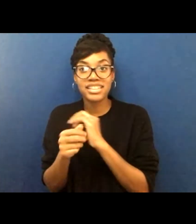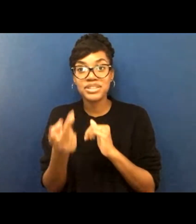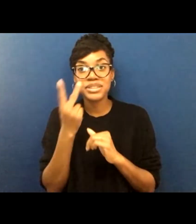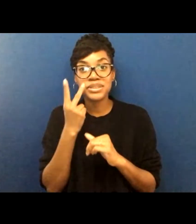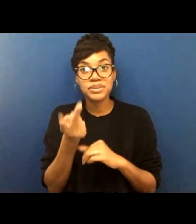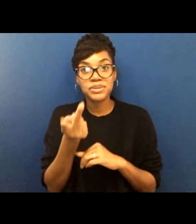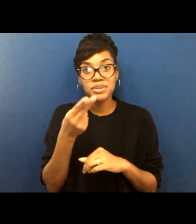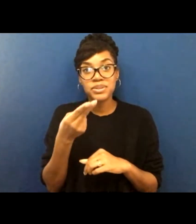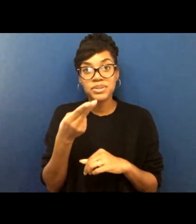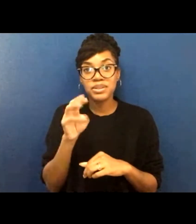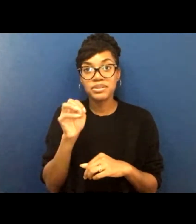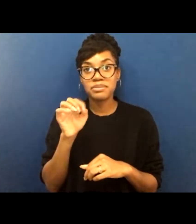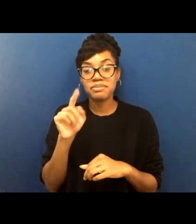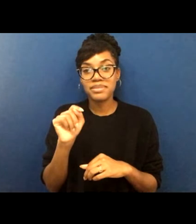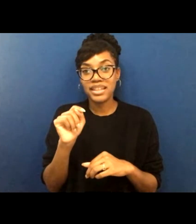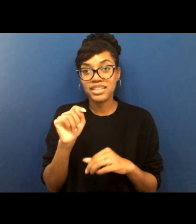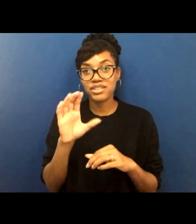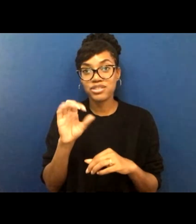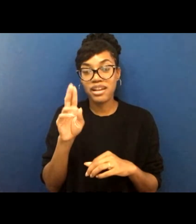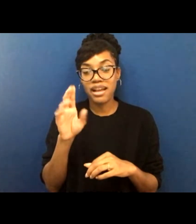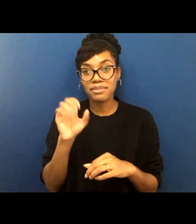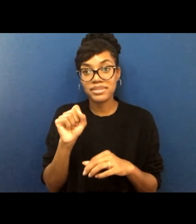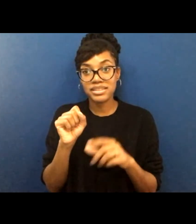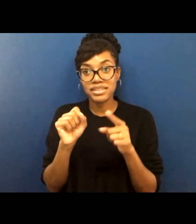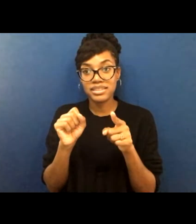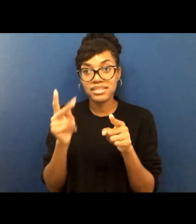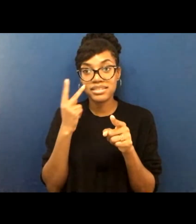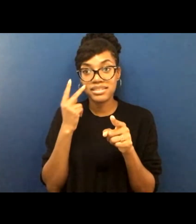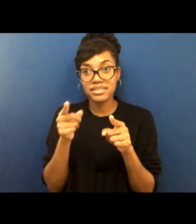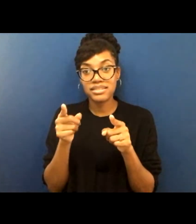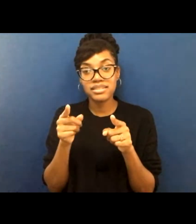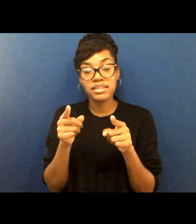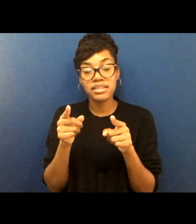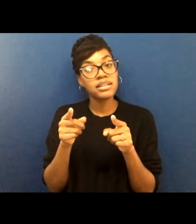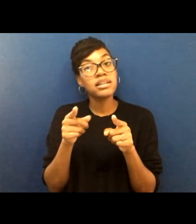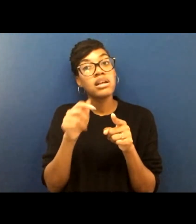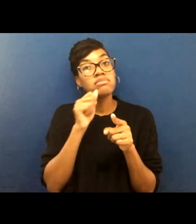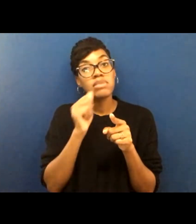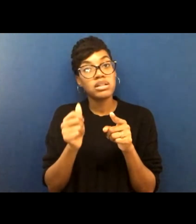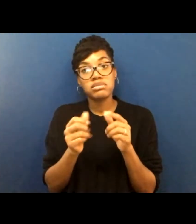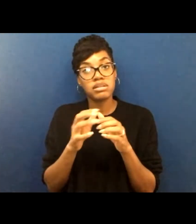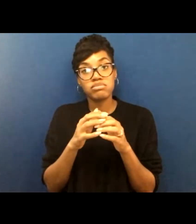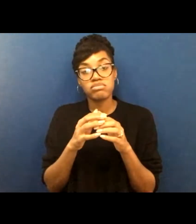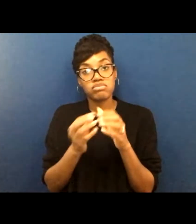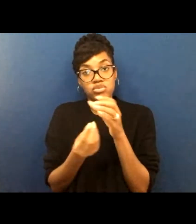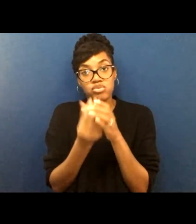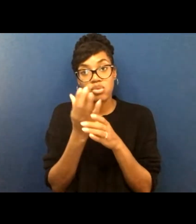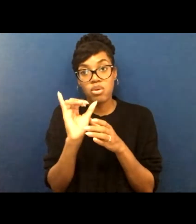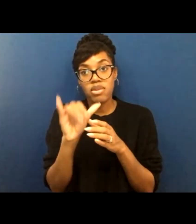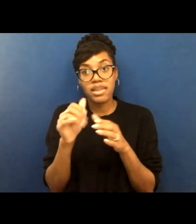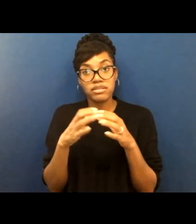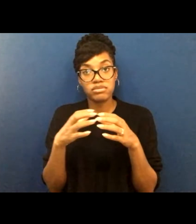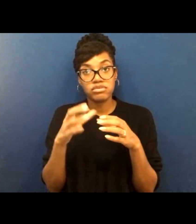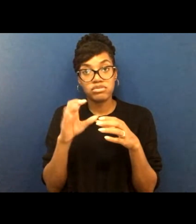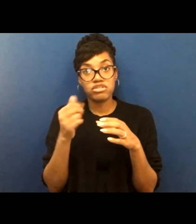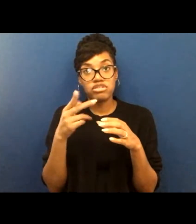And they live inside snail shells. So they didn't grow this shell, but they live inside of it. And when they want to get bigger,